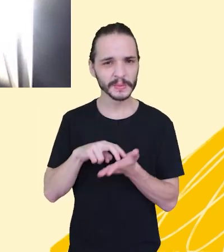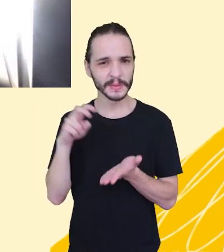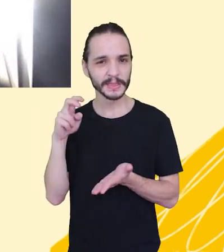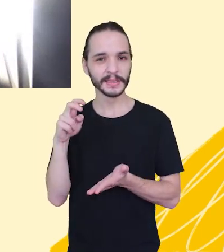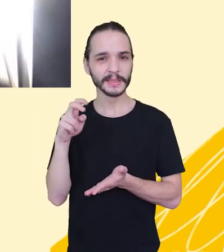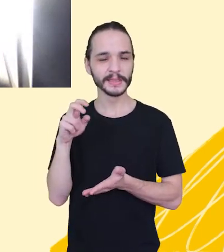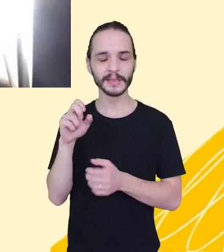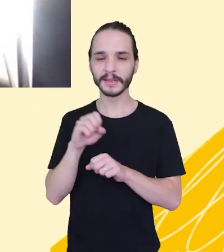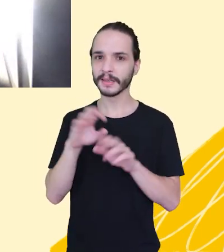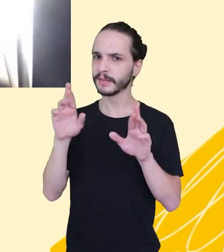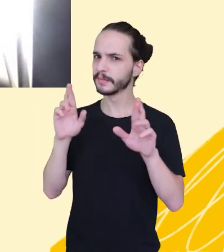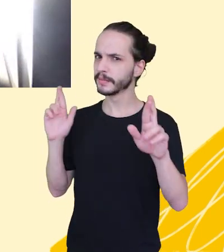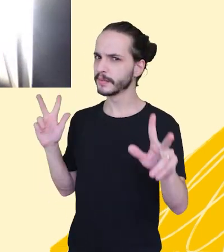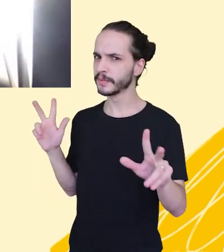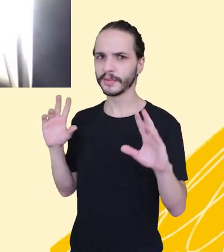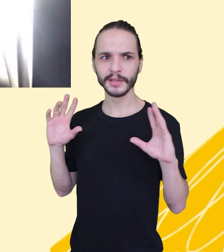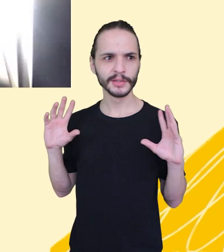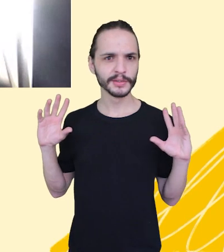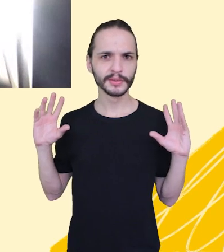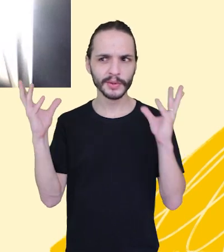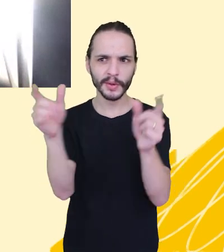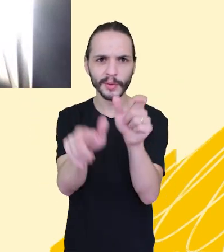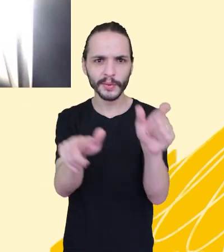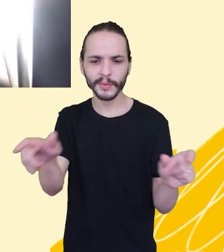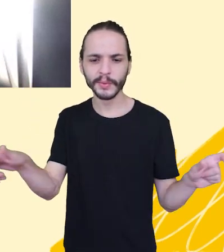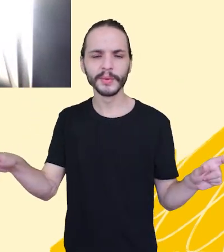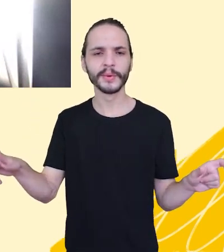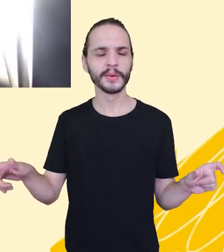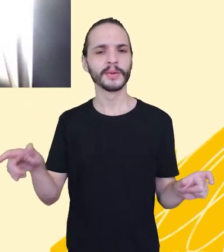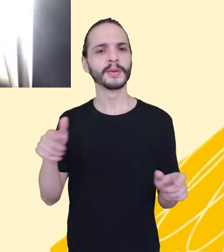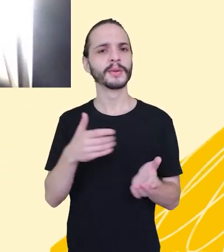It starts with a gap in terms of a question. The question is a kind of gap.